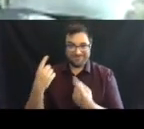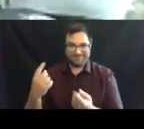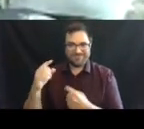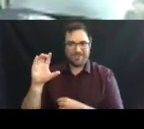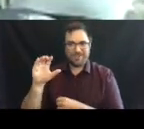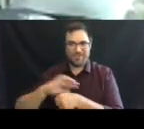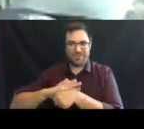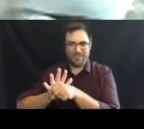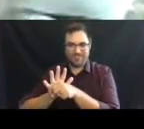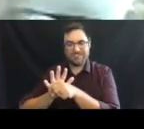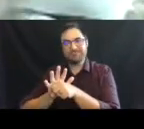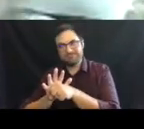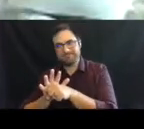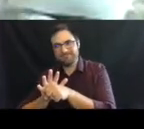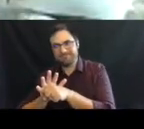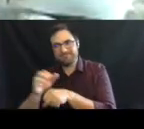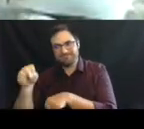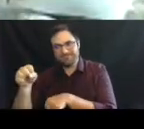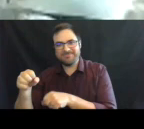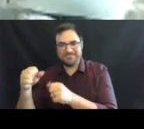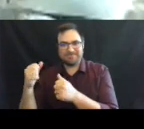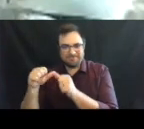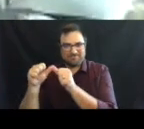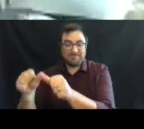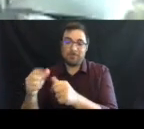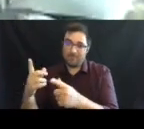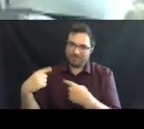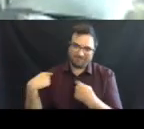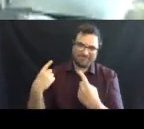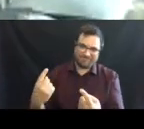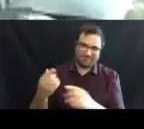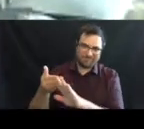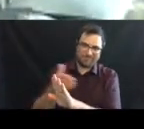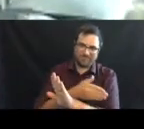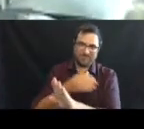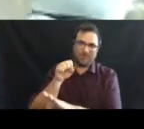been working remotely as a team for a long time, so not not too new for us.